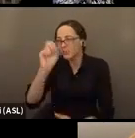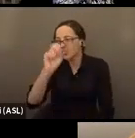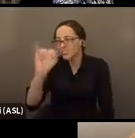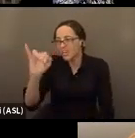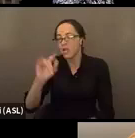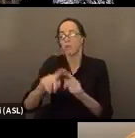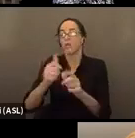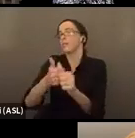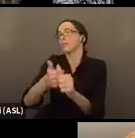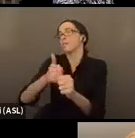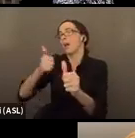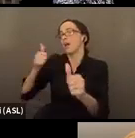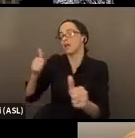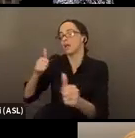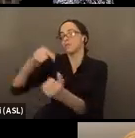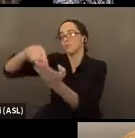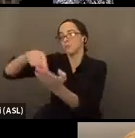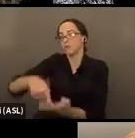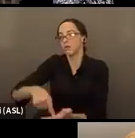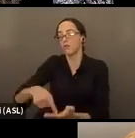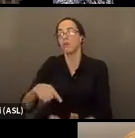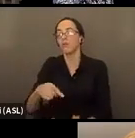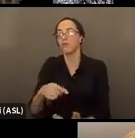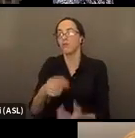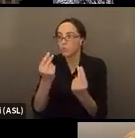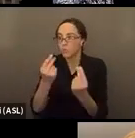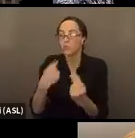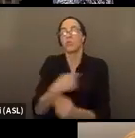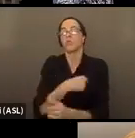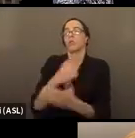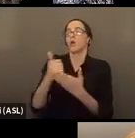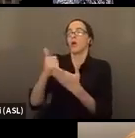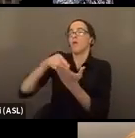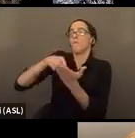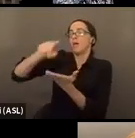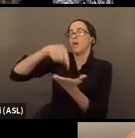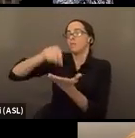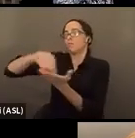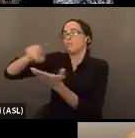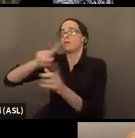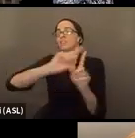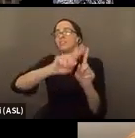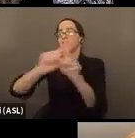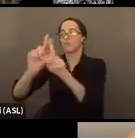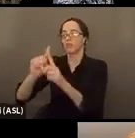vendors and it could be maybe you have to stay home and provide extra child care your your